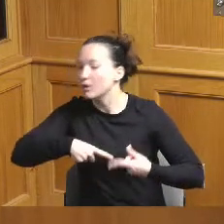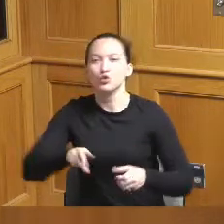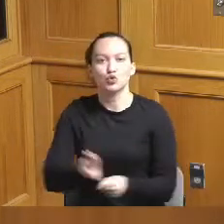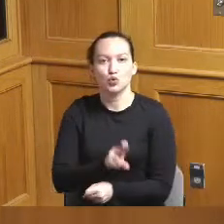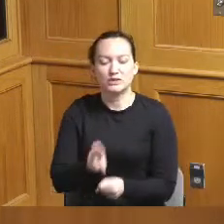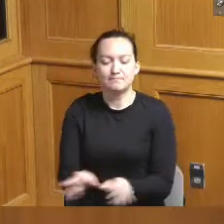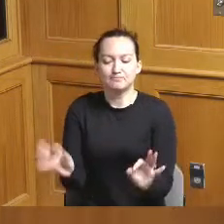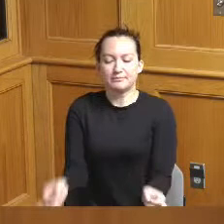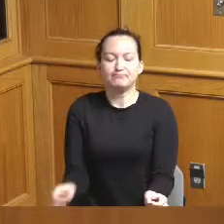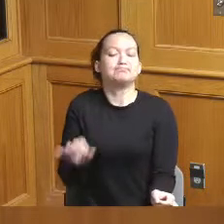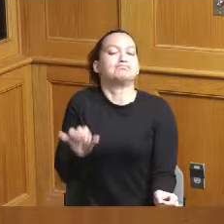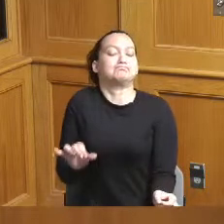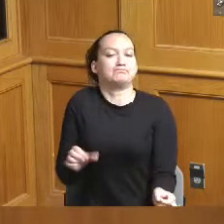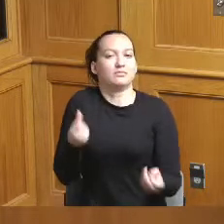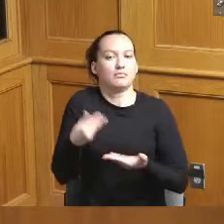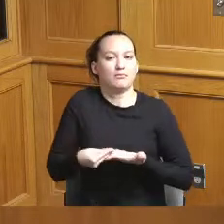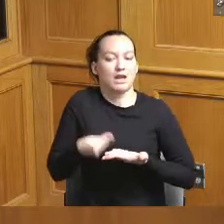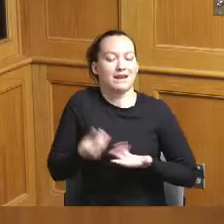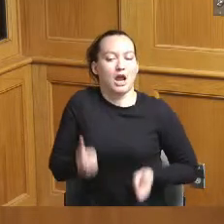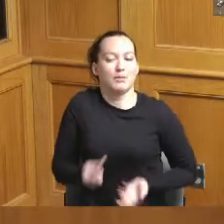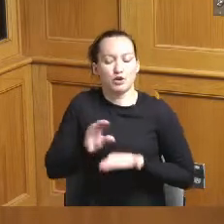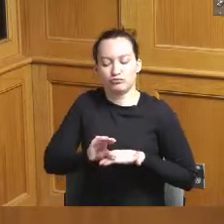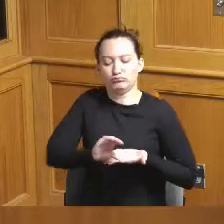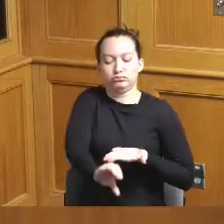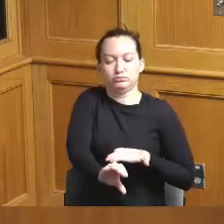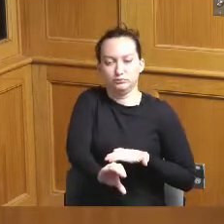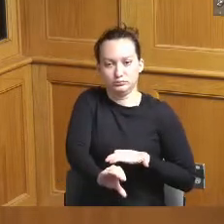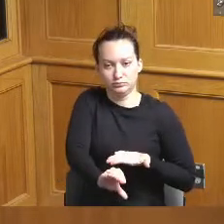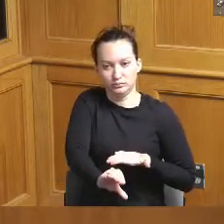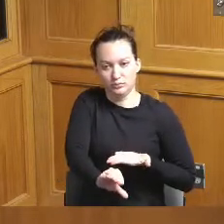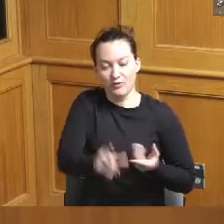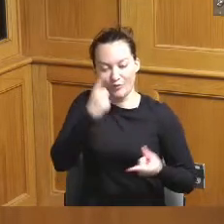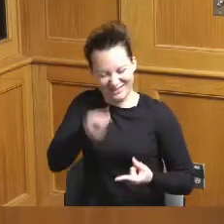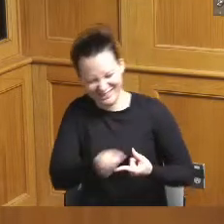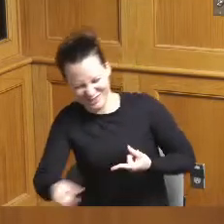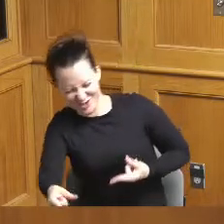make a determination about the allocation for the file for the upcoming year so that's how